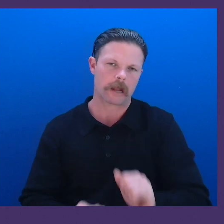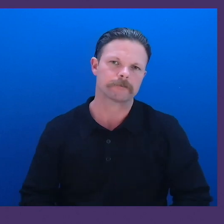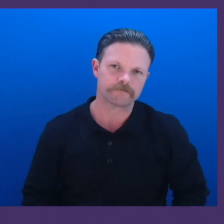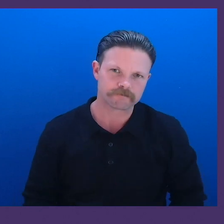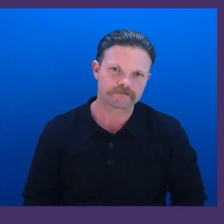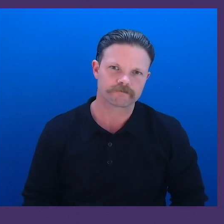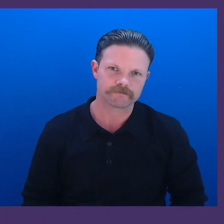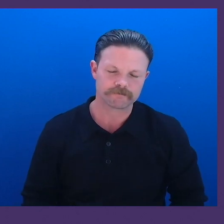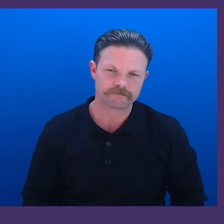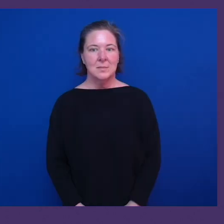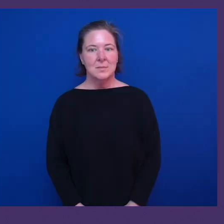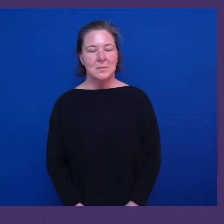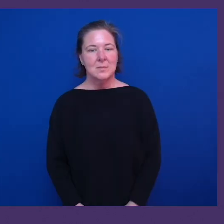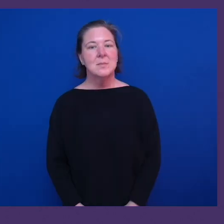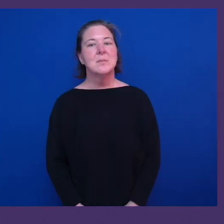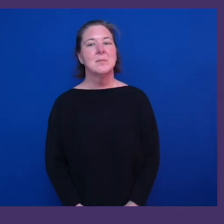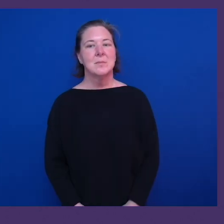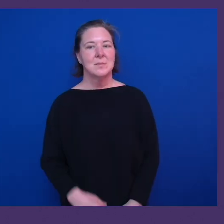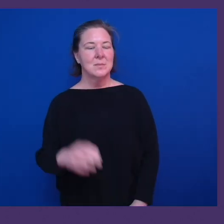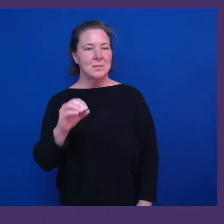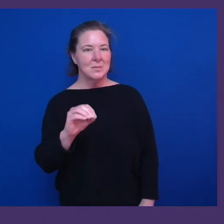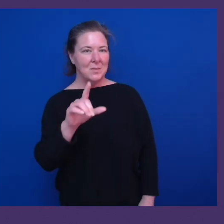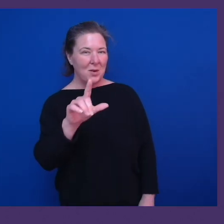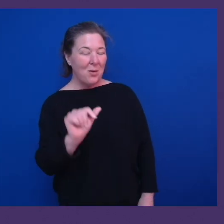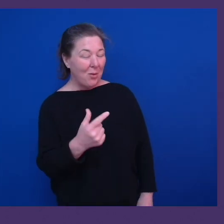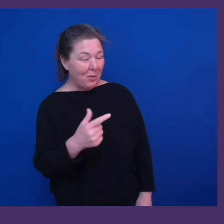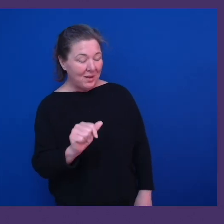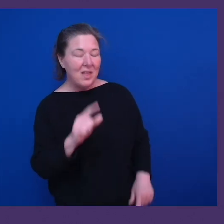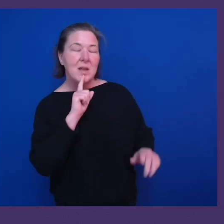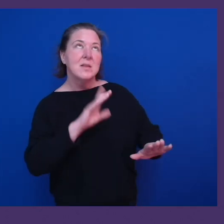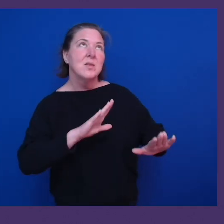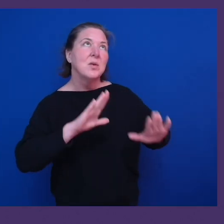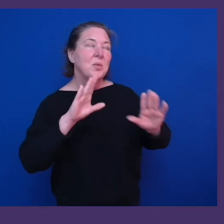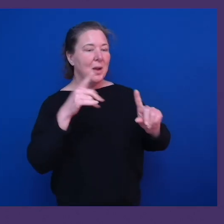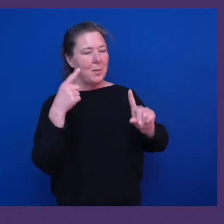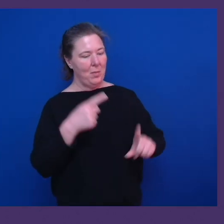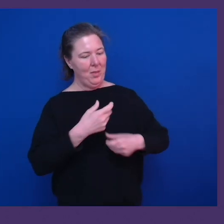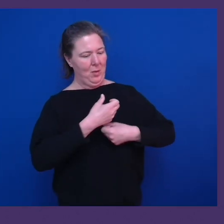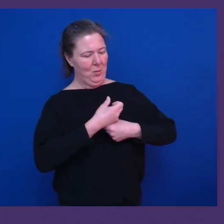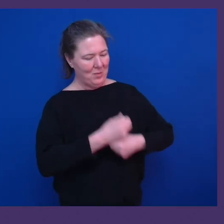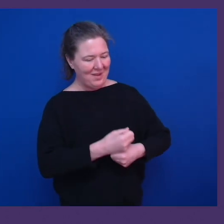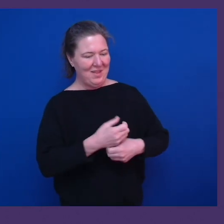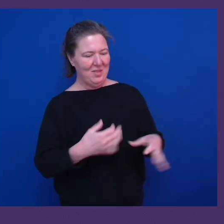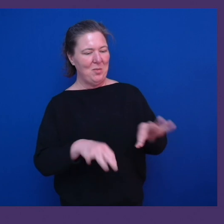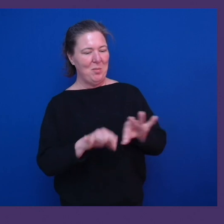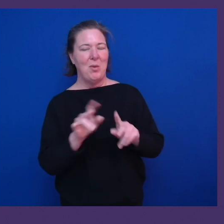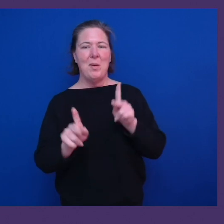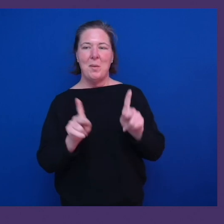about co-creation and the importance of having people with disability engaged in the full product lifecycle